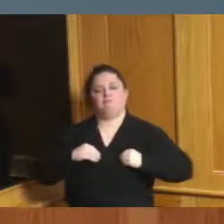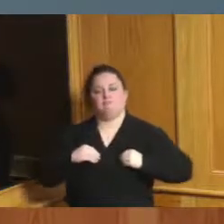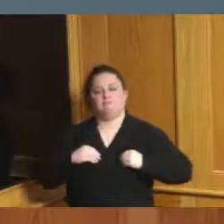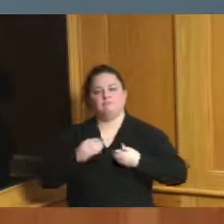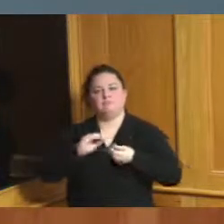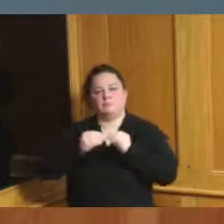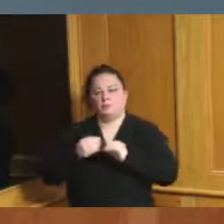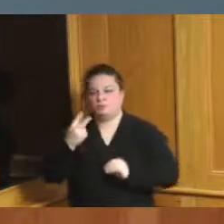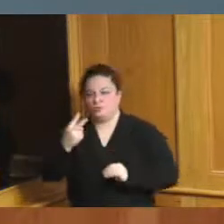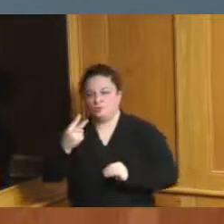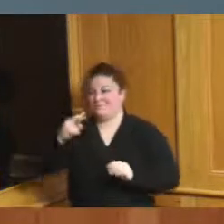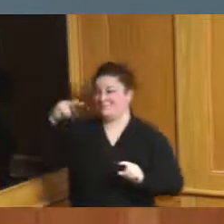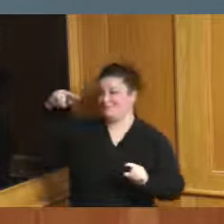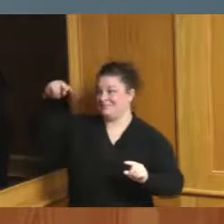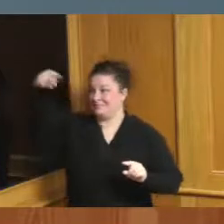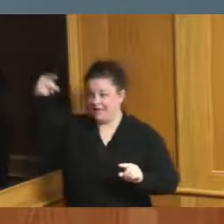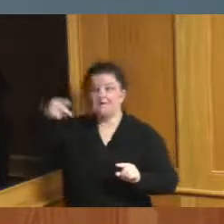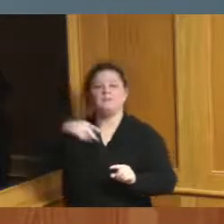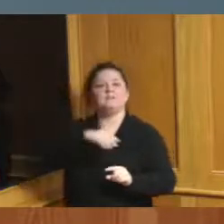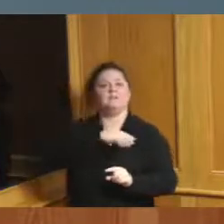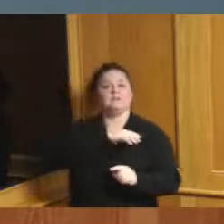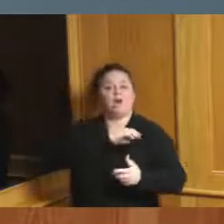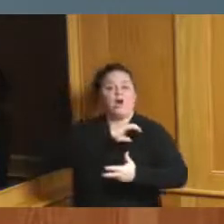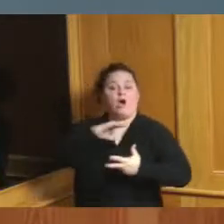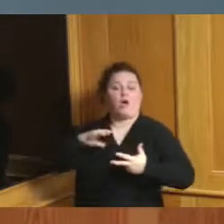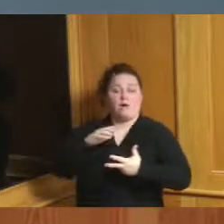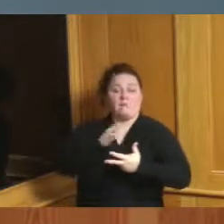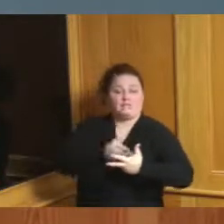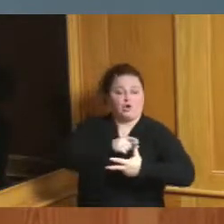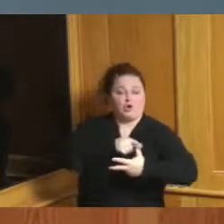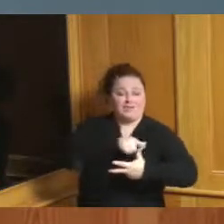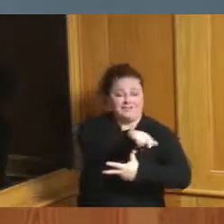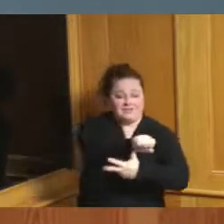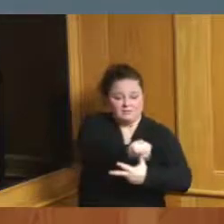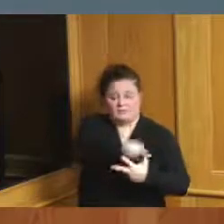second Commissioner Summerow Dumas yes Commissioner Reece yes Commissioner Driehaus yes